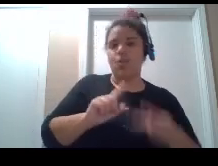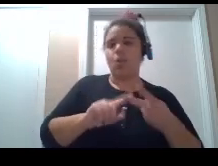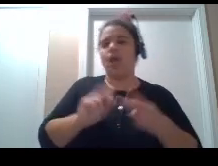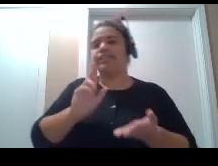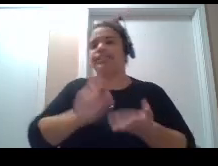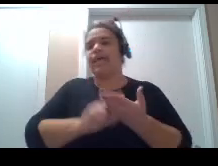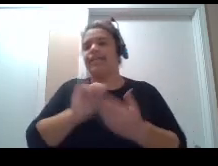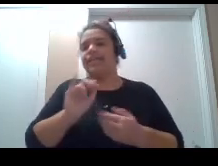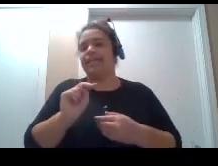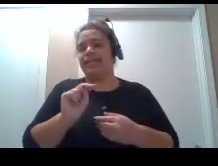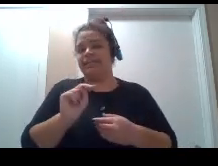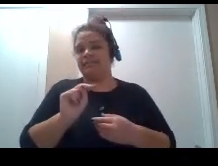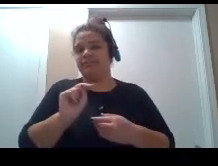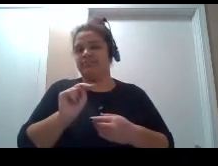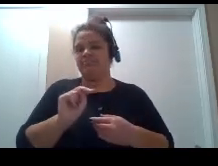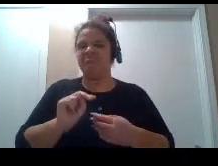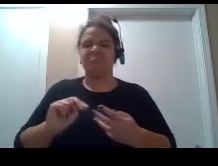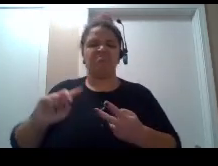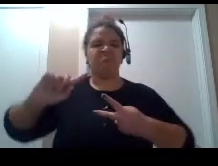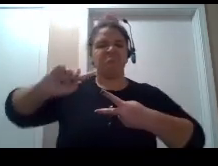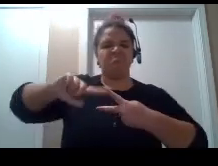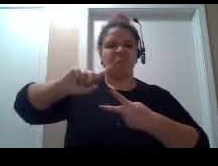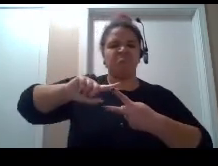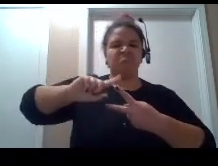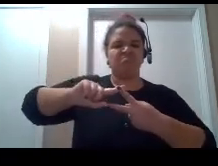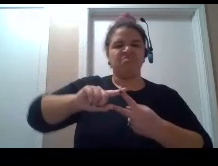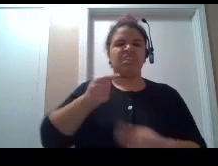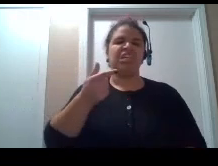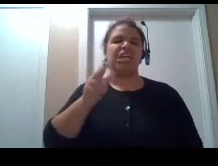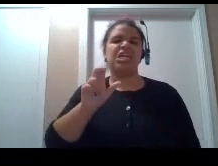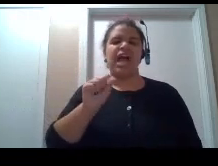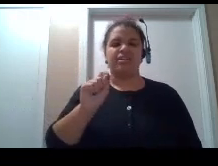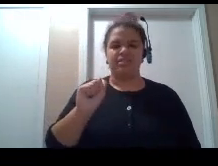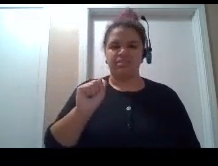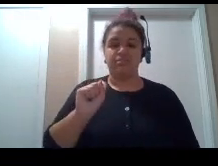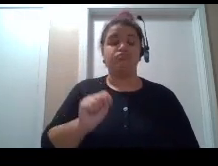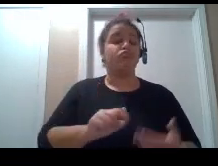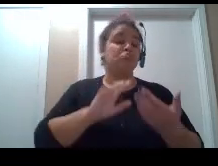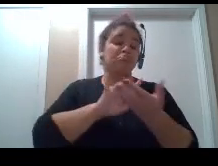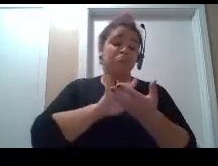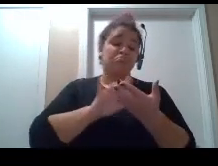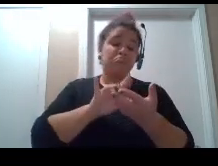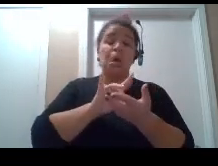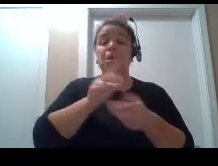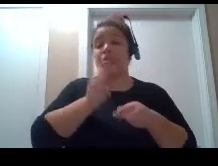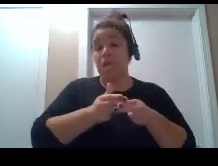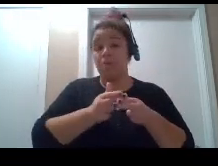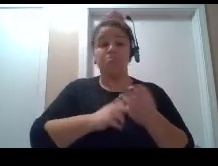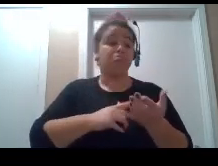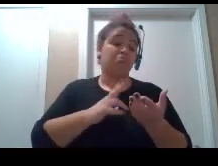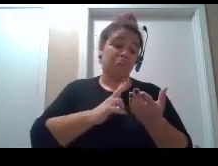You want to choose Join as a guest. Type in your name and tap Join Meeting. Once